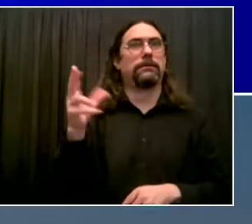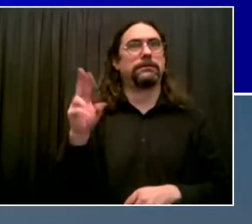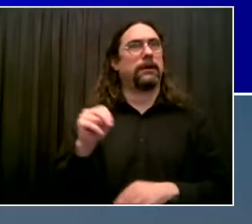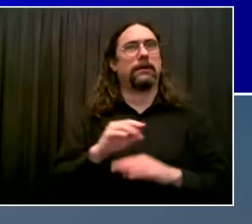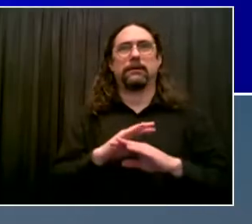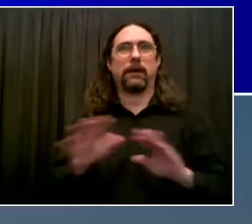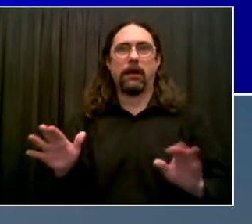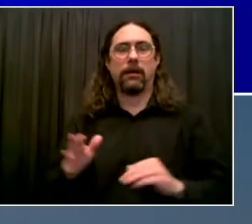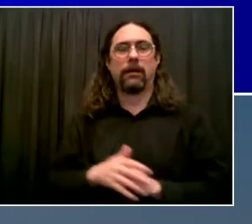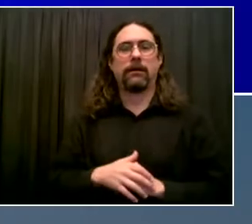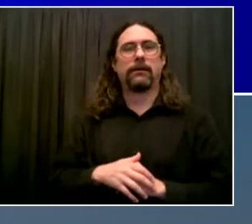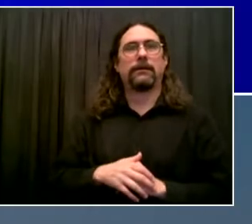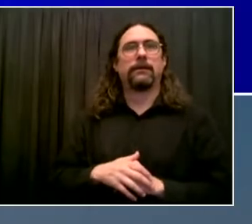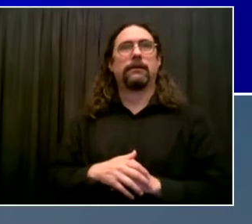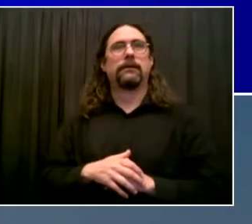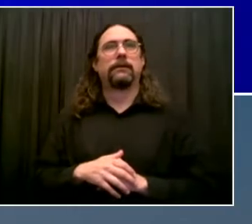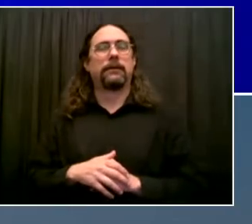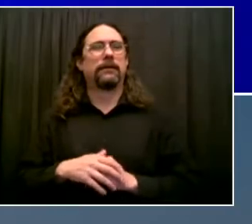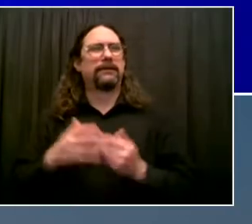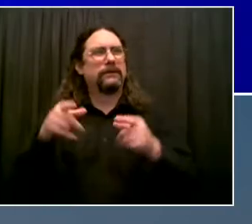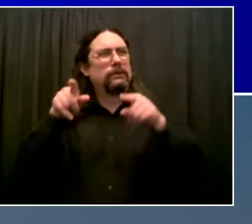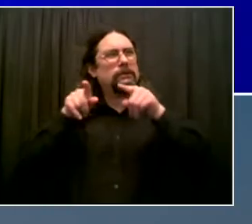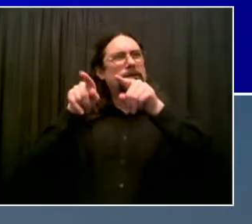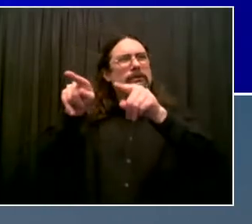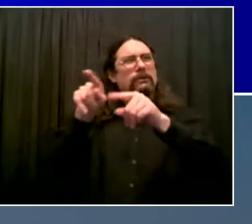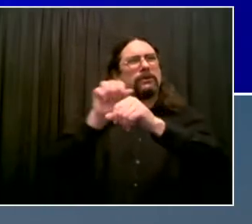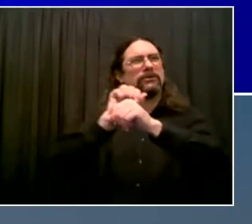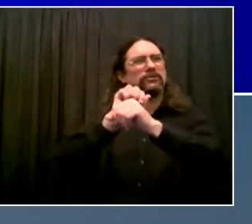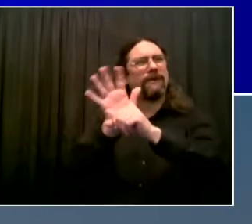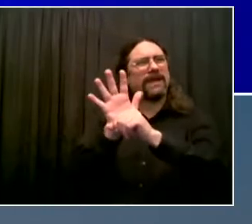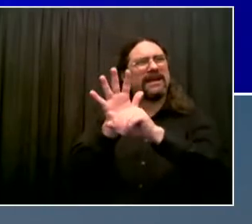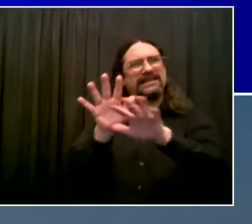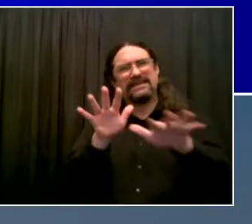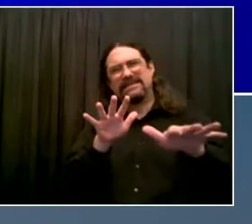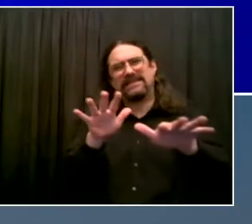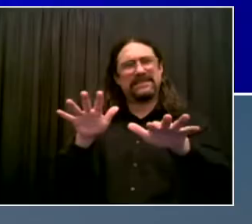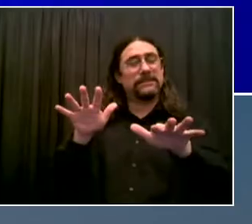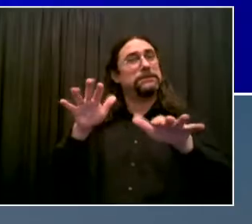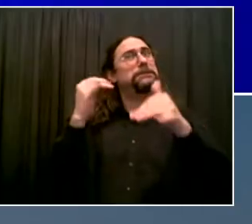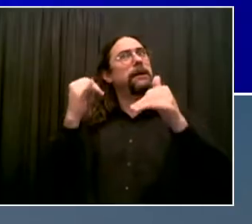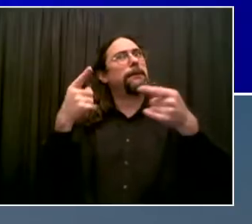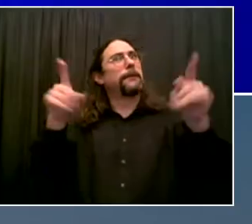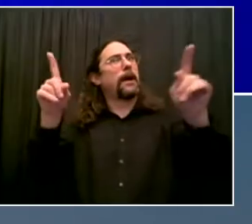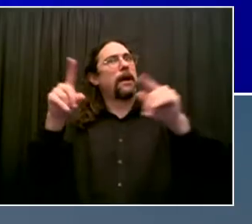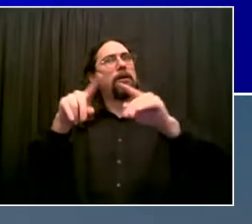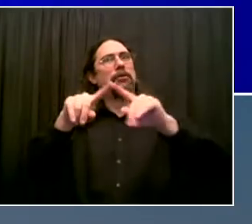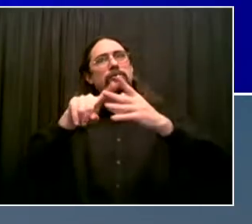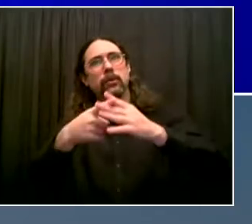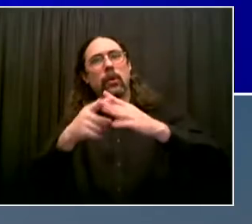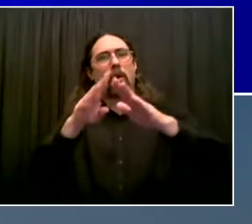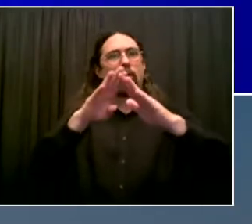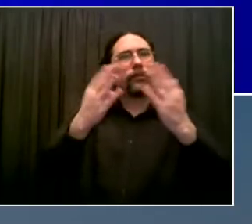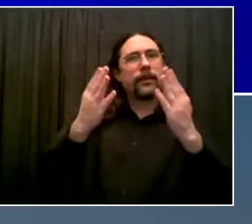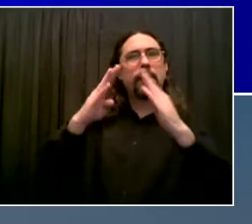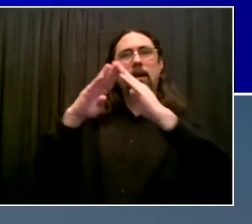CITY IS COMNGI BACK. EVERYONE CAN SEE T. THE CITY IS COMING BACK FROM COVID.